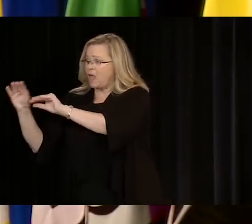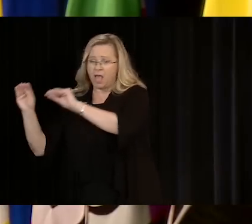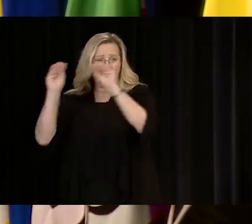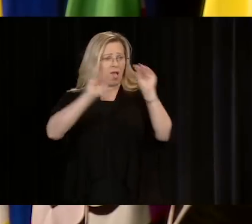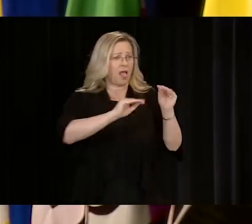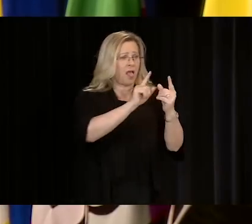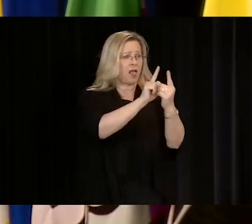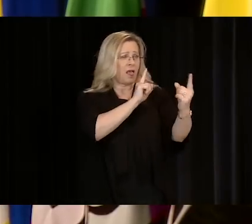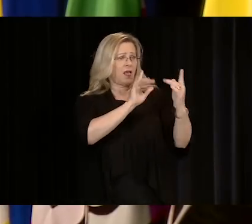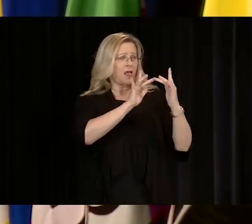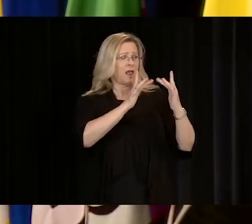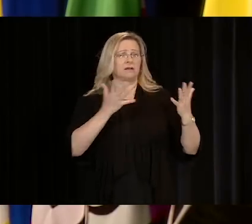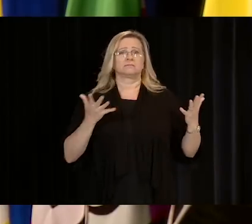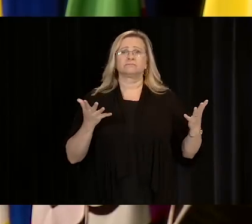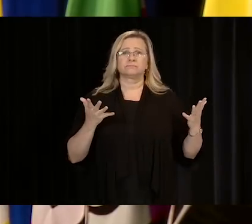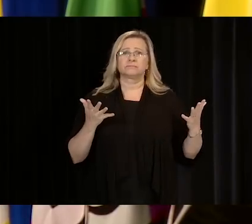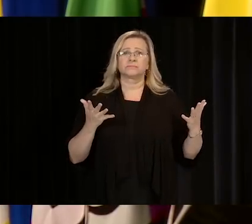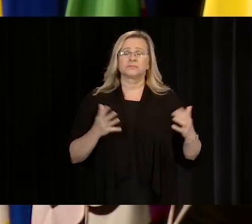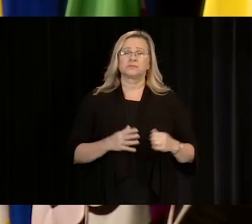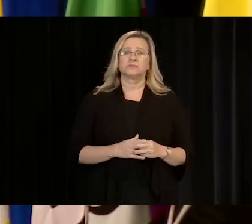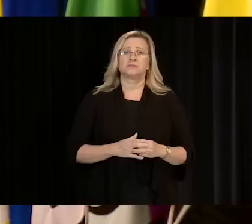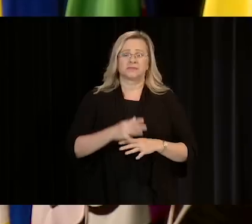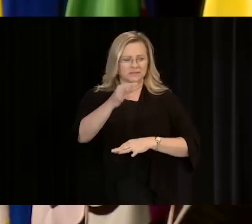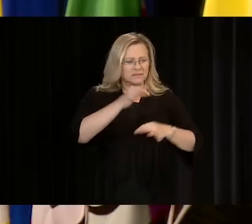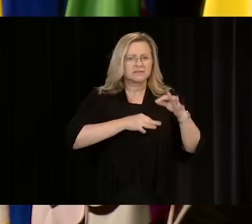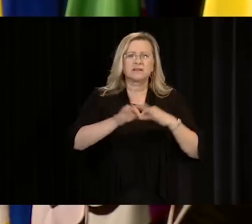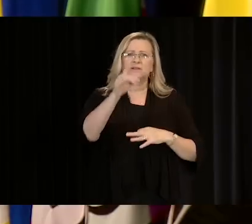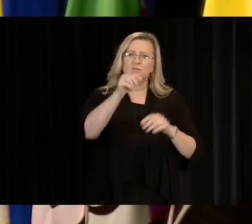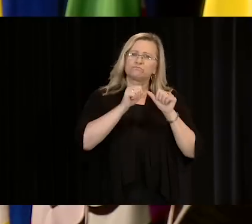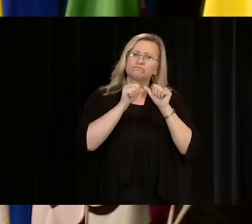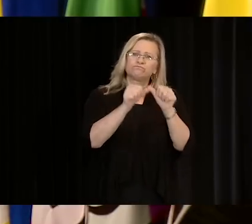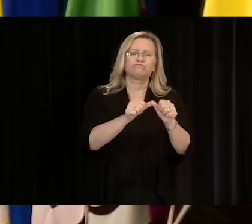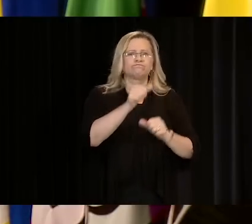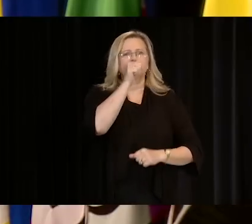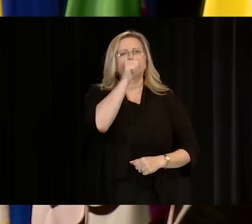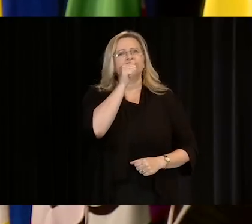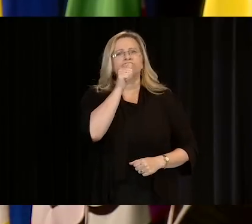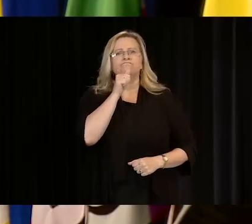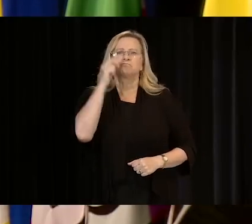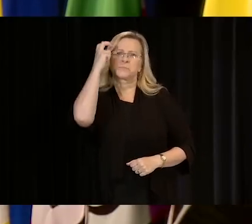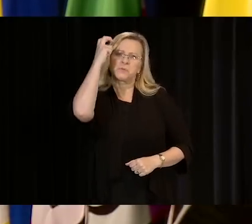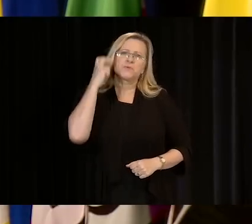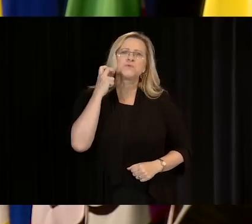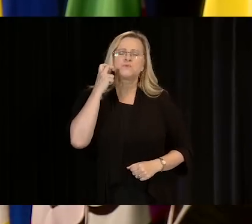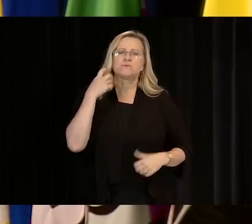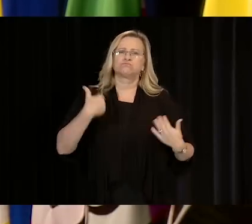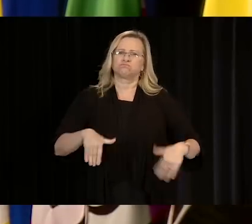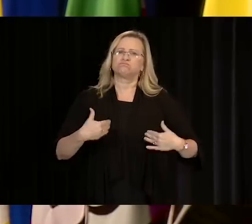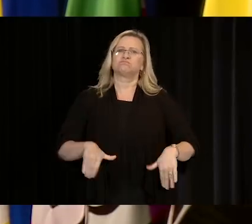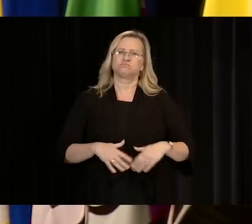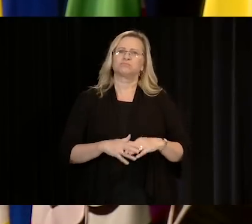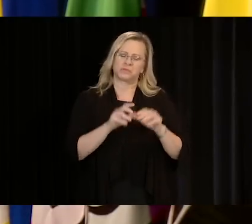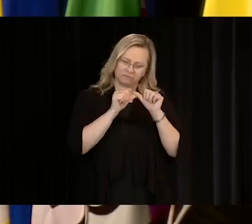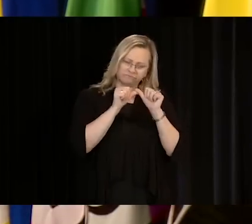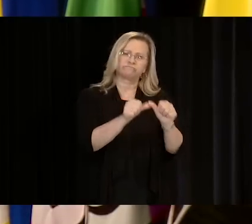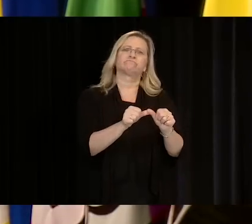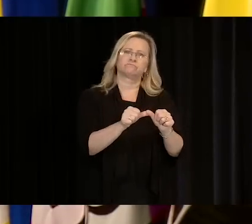INSTEAD YOU DISPLAYED TRUE GRIT AND DETERMINATION AND REMAINED COMMITTED TO FINISH WHAT YOU STARTED.